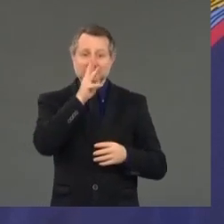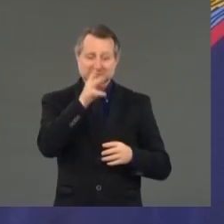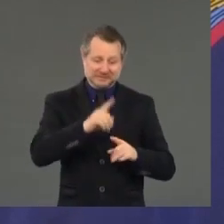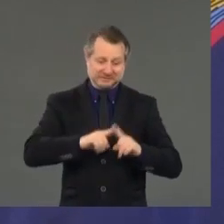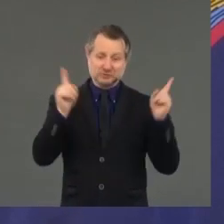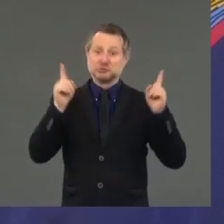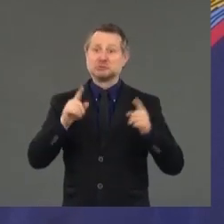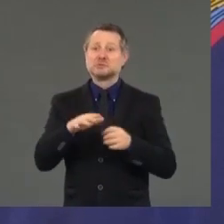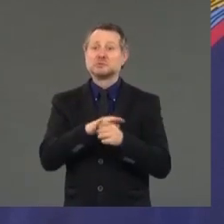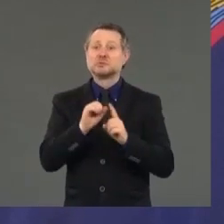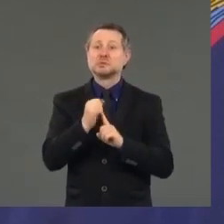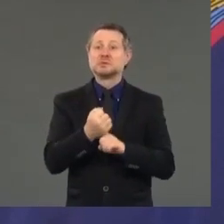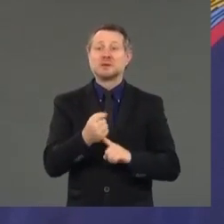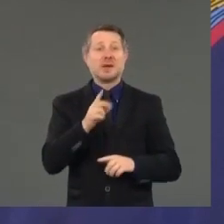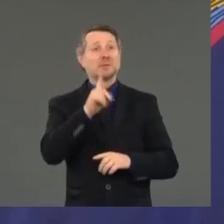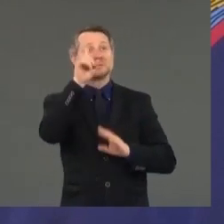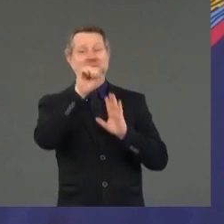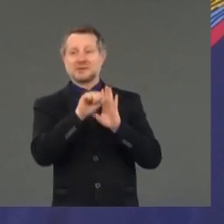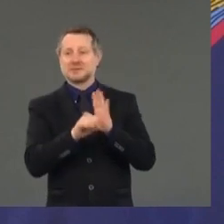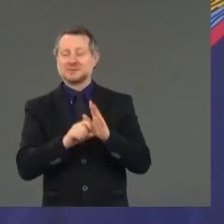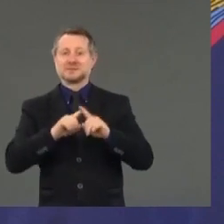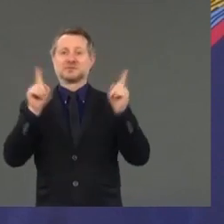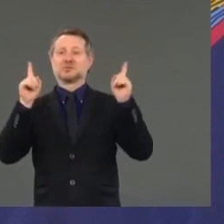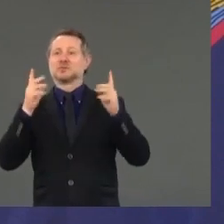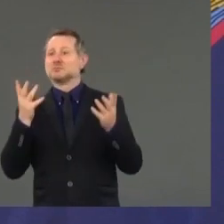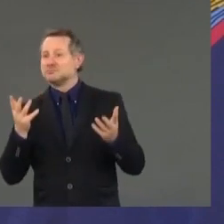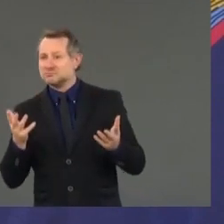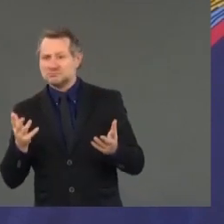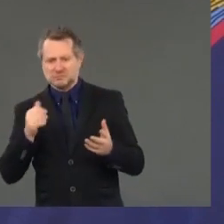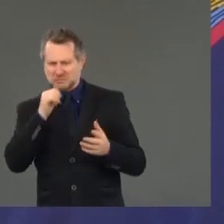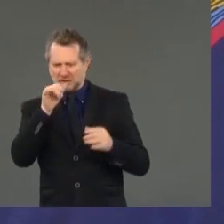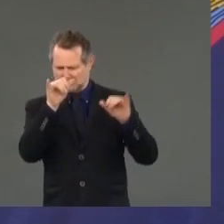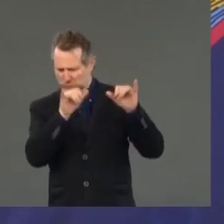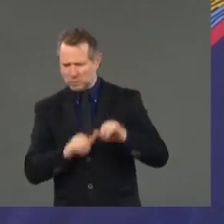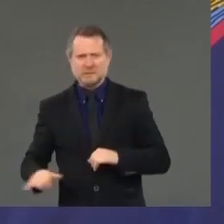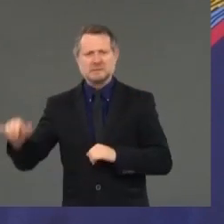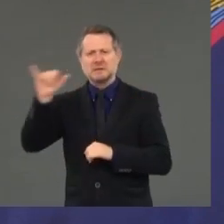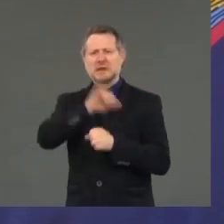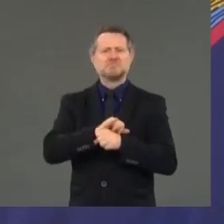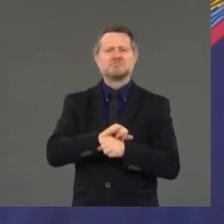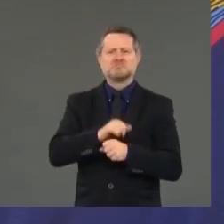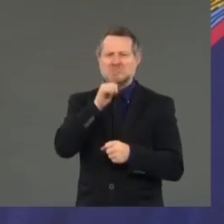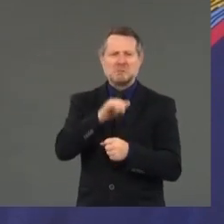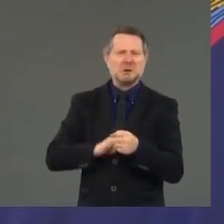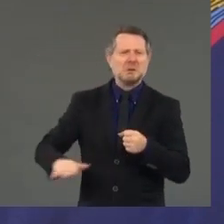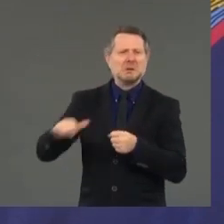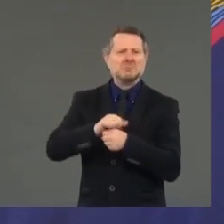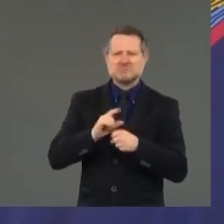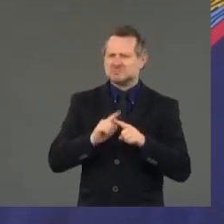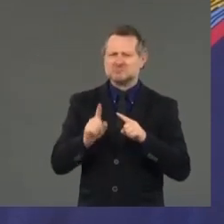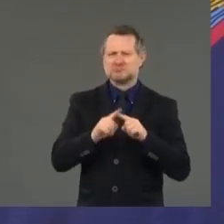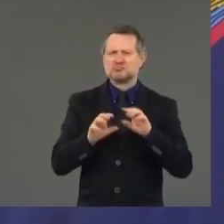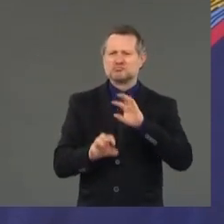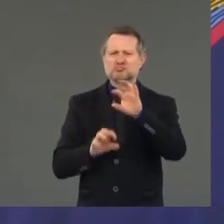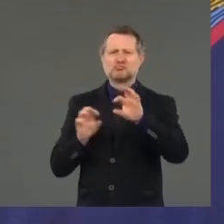LONG ISLAND IS ANOTHER SITUATION, WEST CHESTER IS ANOTHER SITUATION, UPSTATE WE